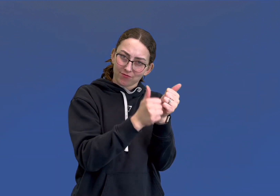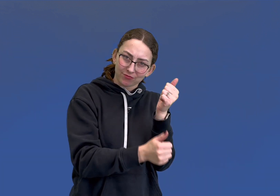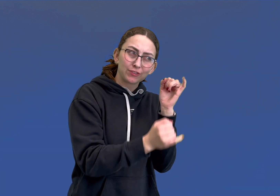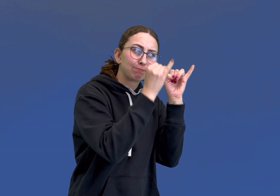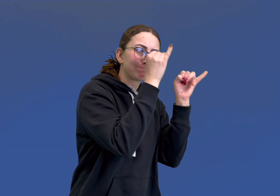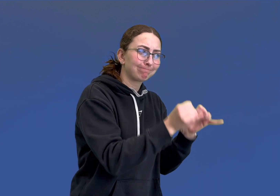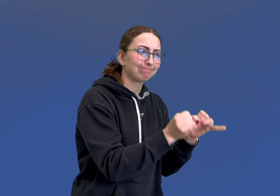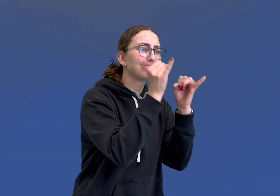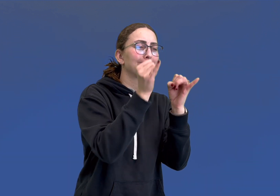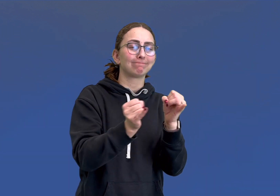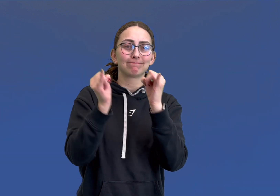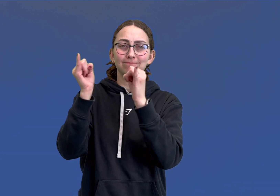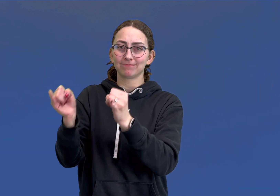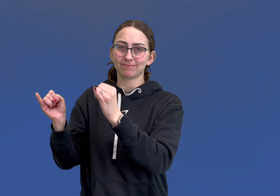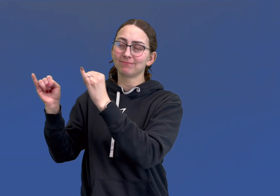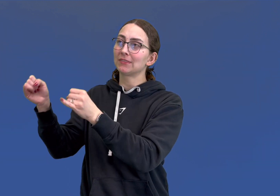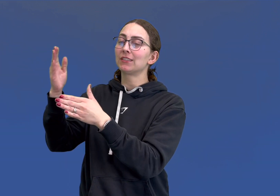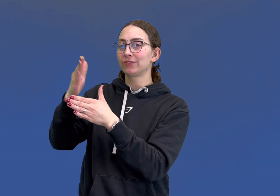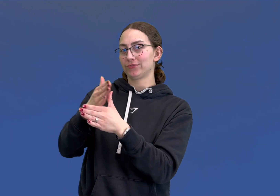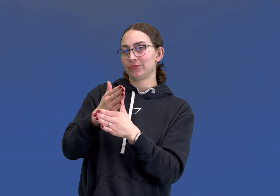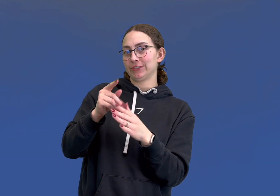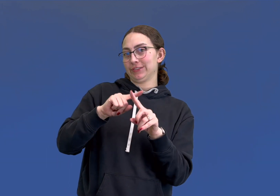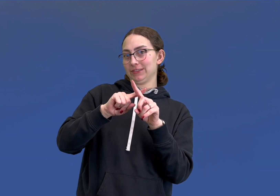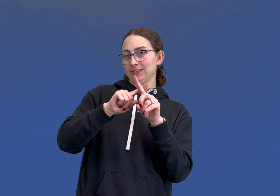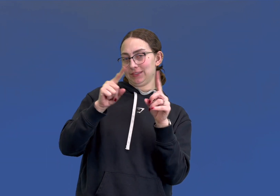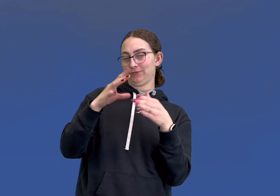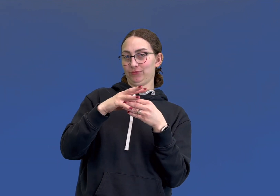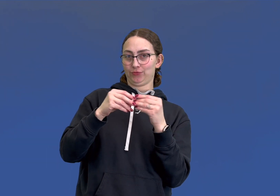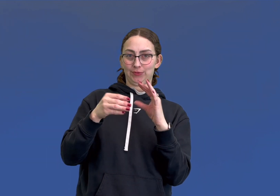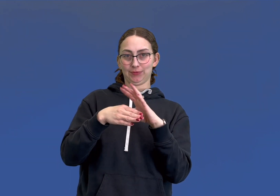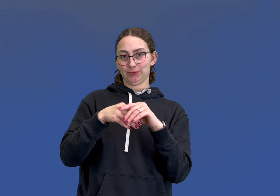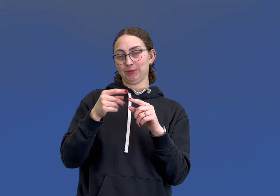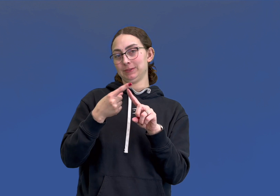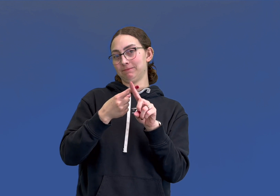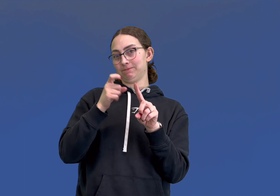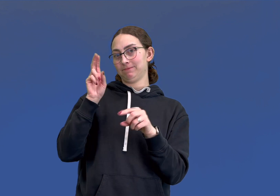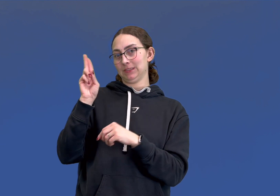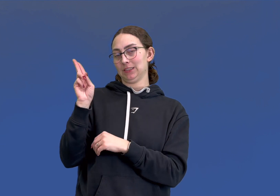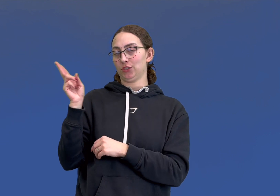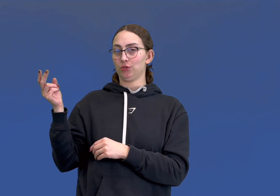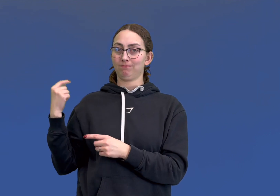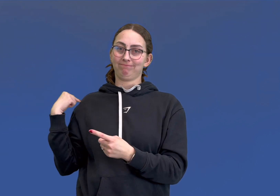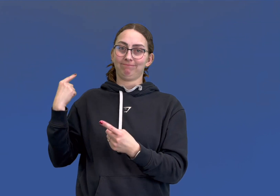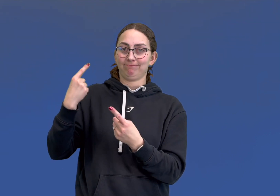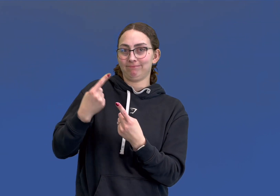Every individual panel tells a different story from history